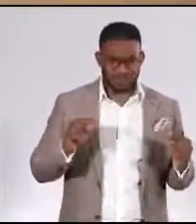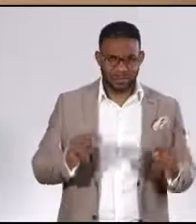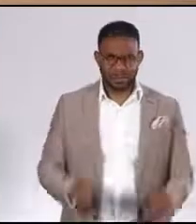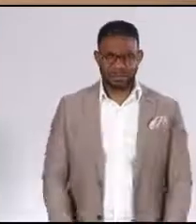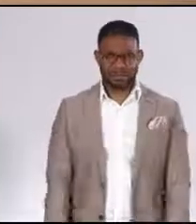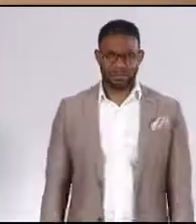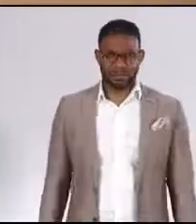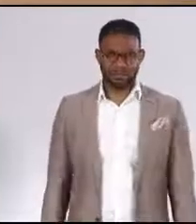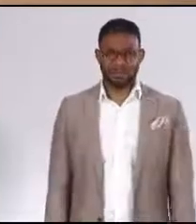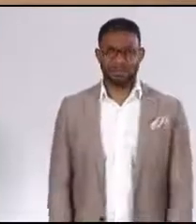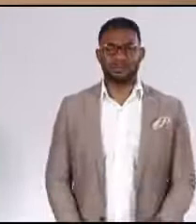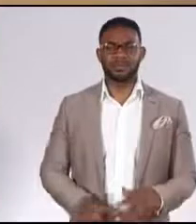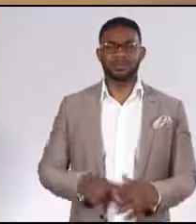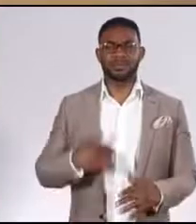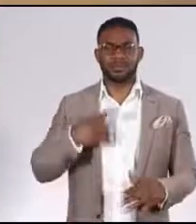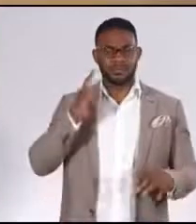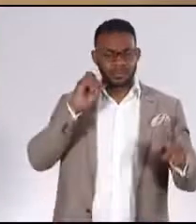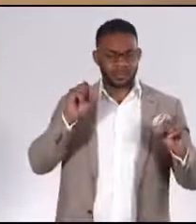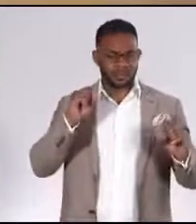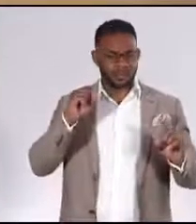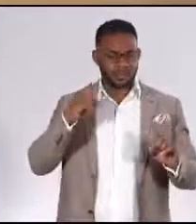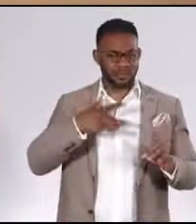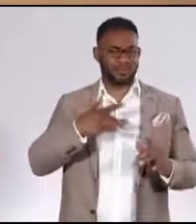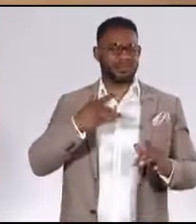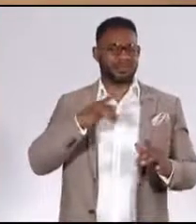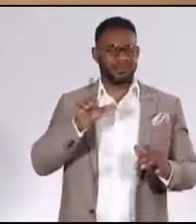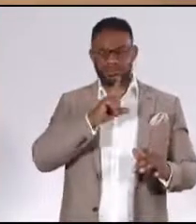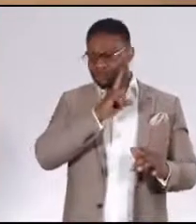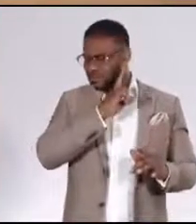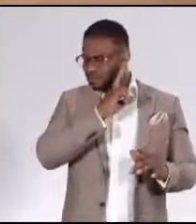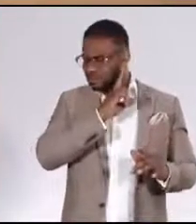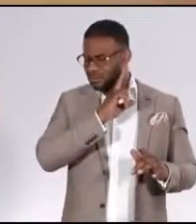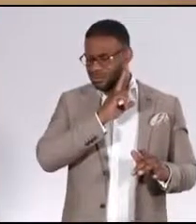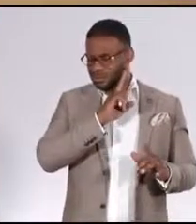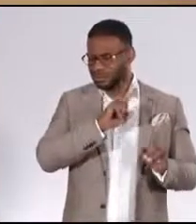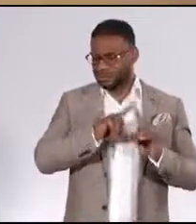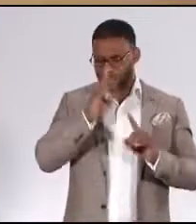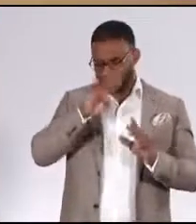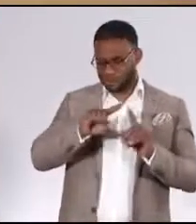I started having sound sensitivity in my last year, also known as hyper cruises.